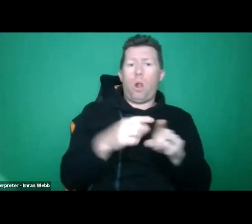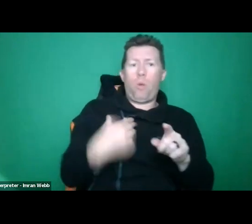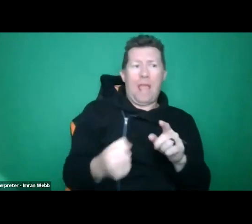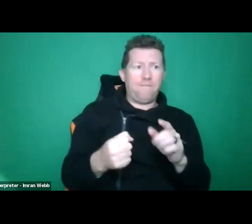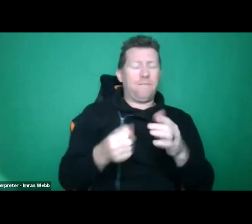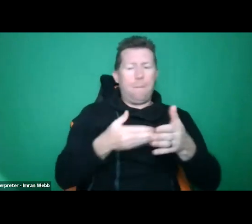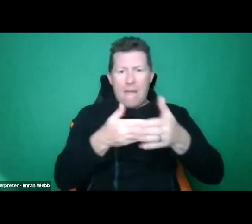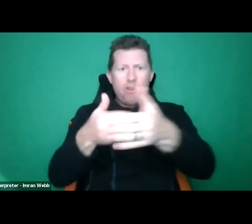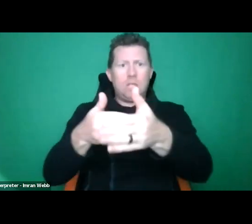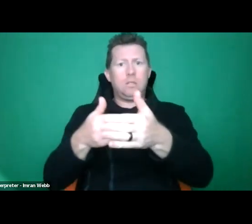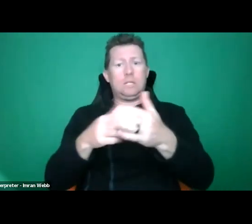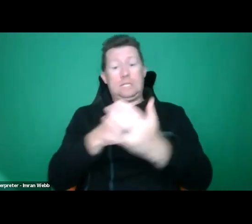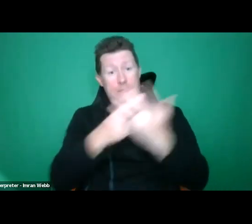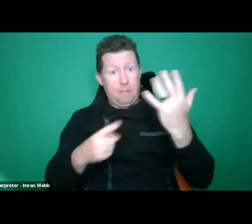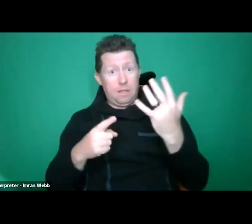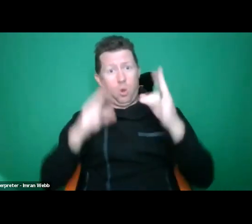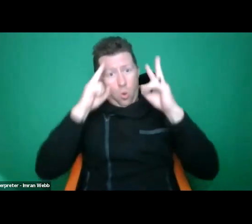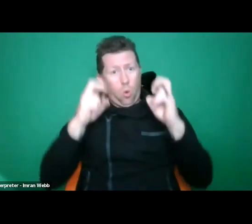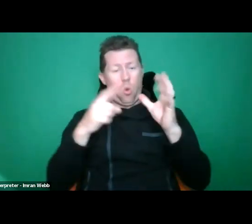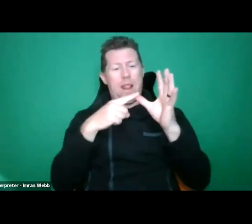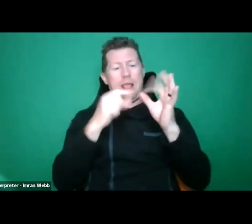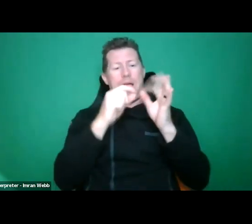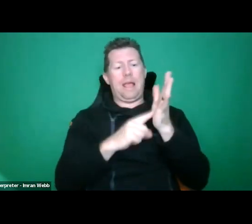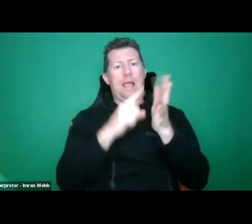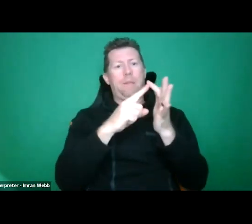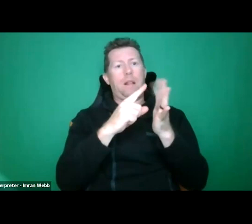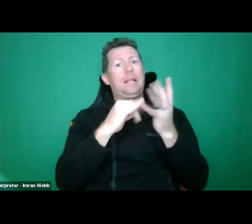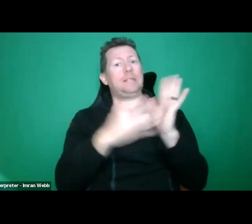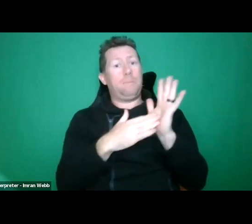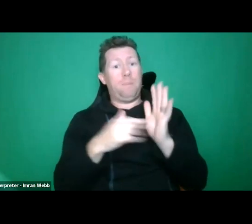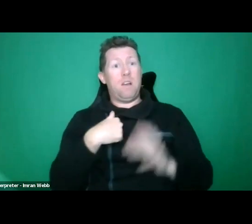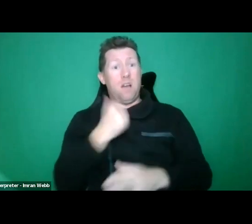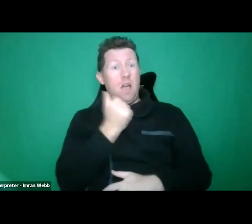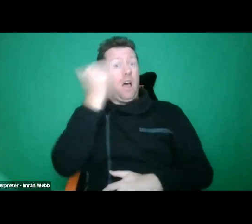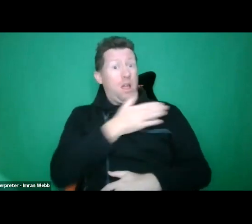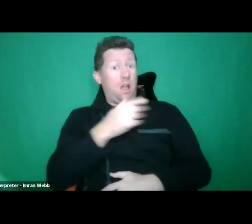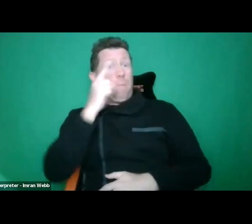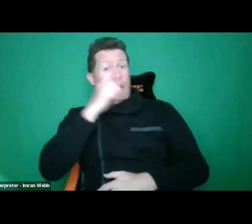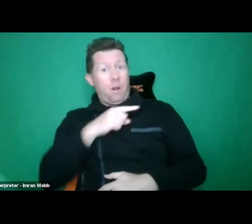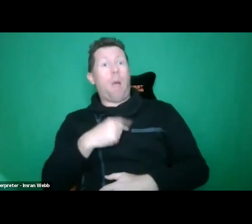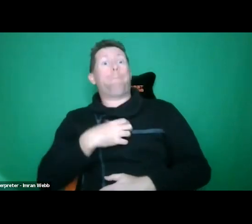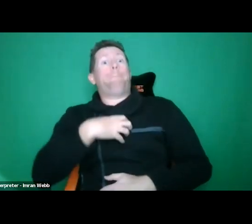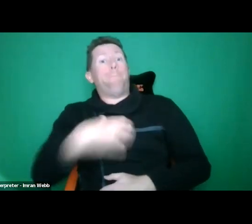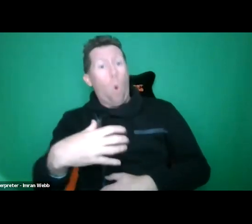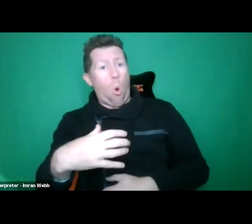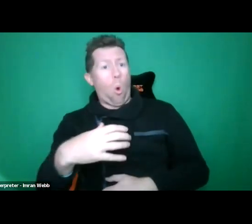what we might call ableism, First Nations people often experience racism as well,